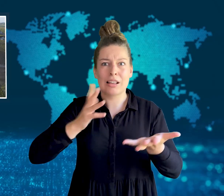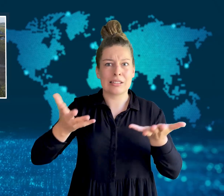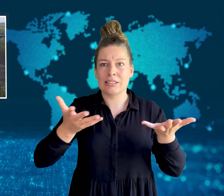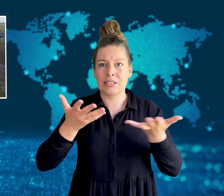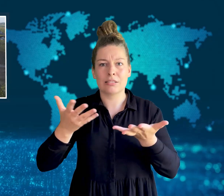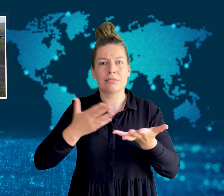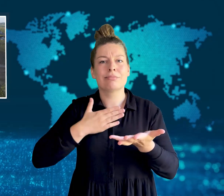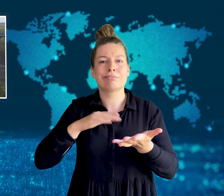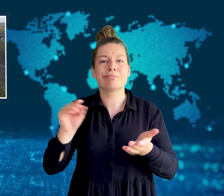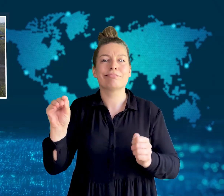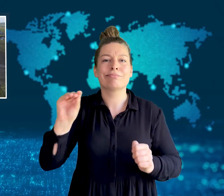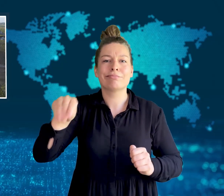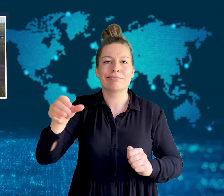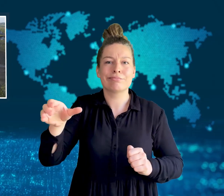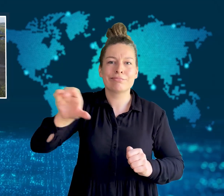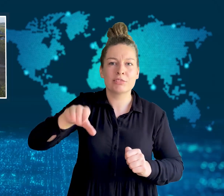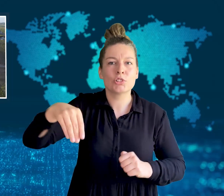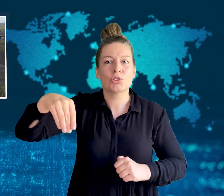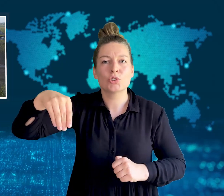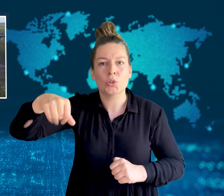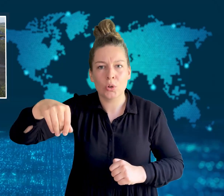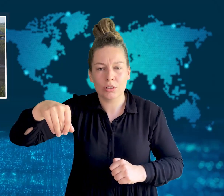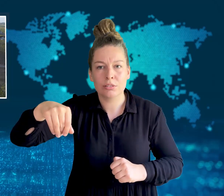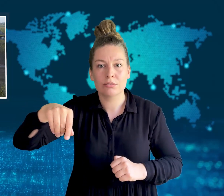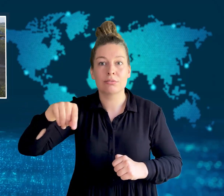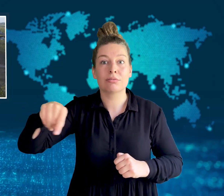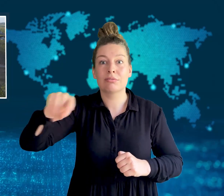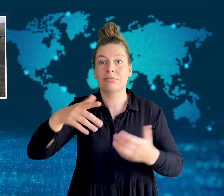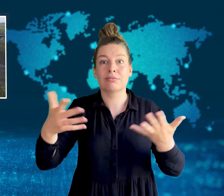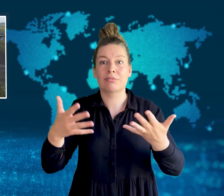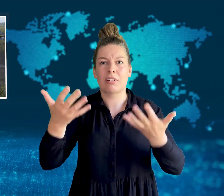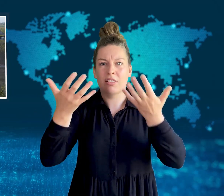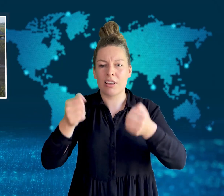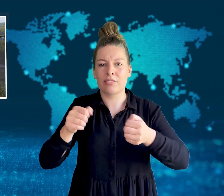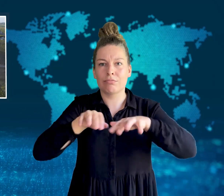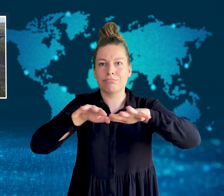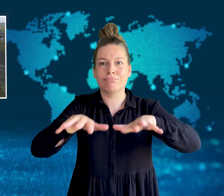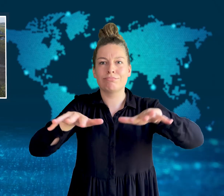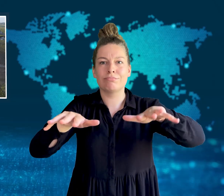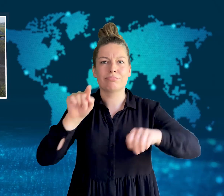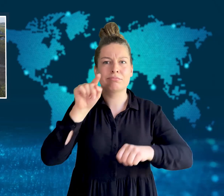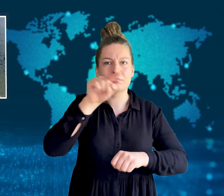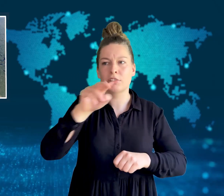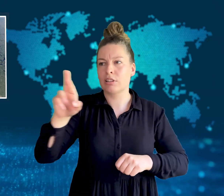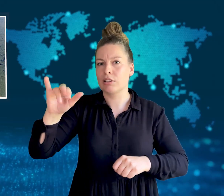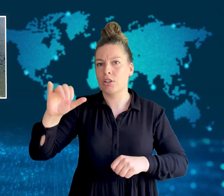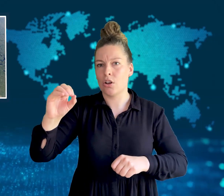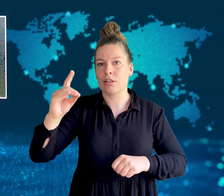In order to do this, the utility had to apply for an exemption